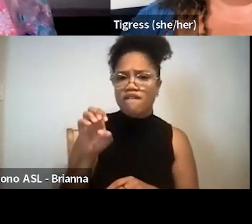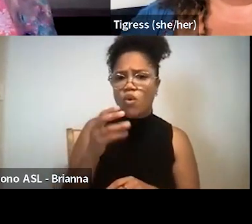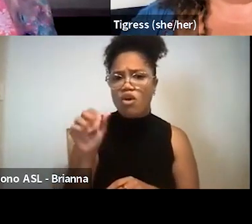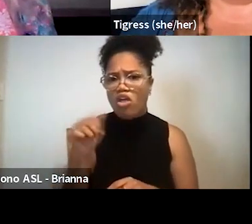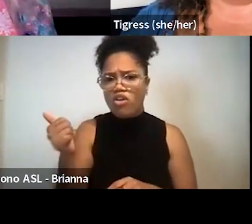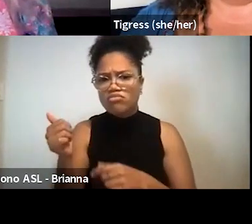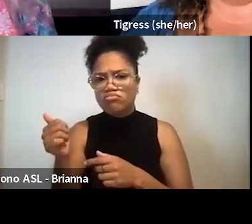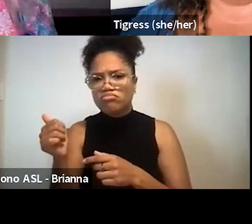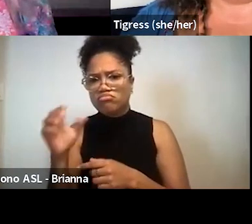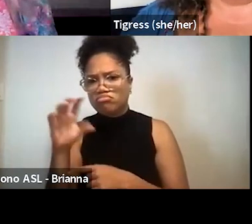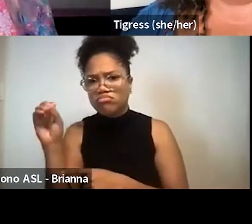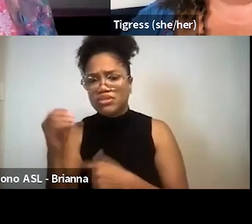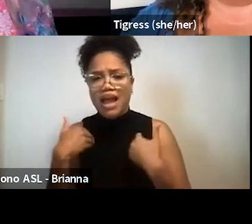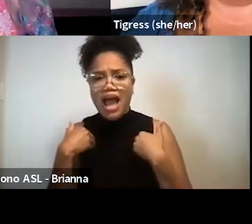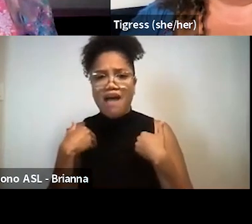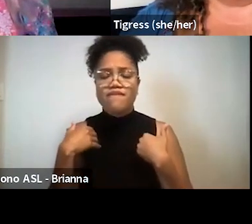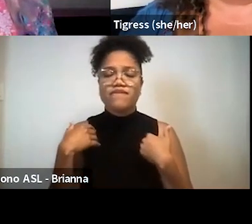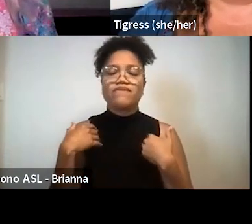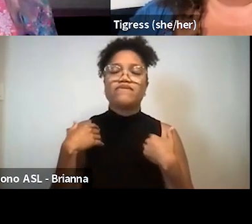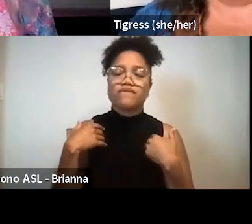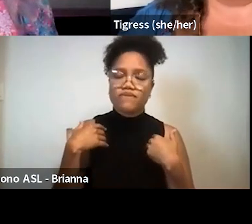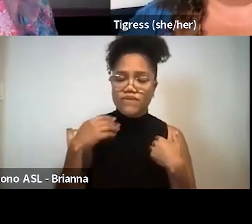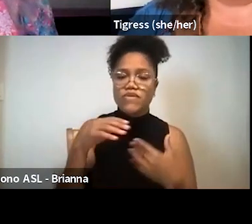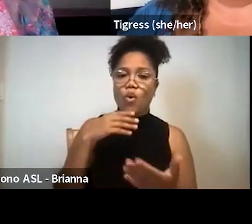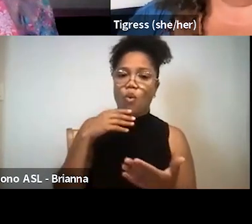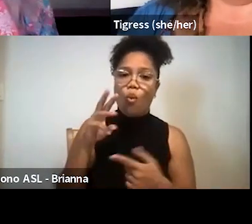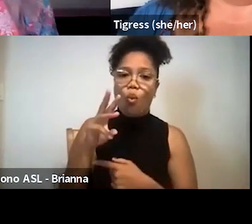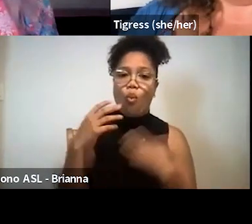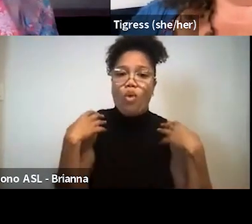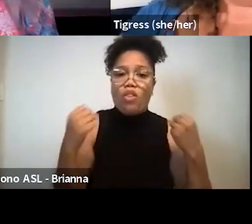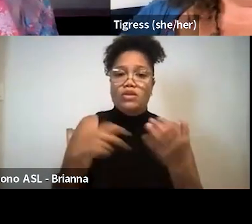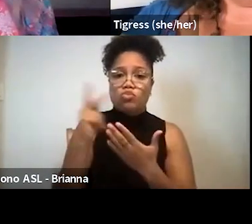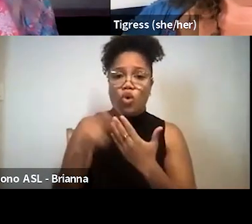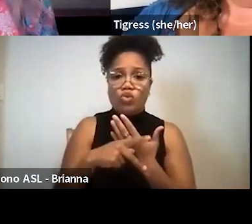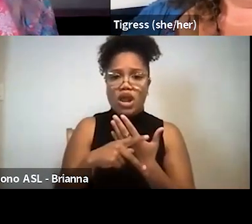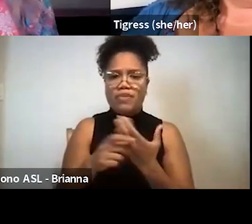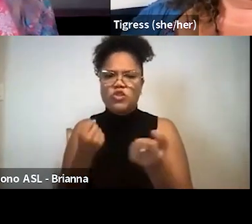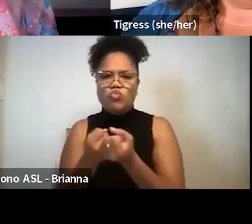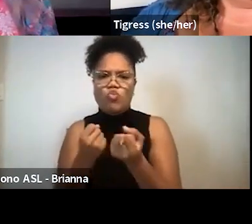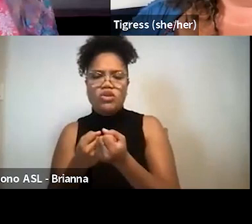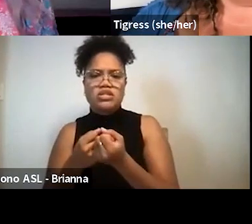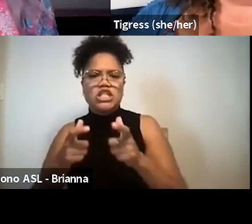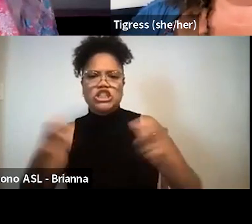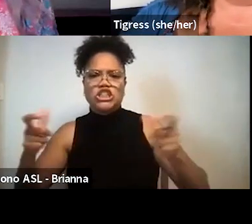programs that include Biggest Loser style, weight loss competitions or any of that kind of stuff like so many companies do?